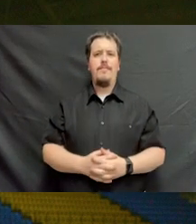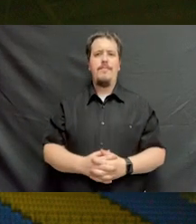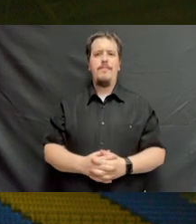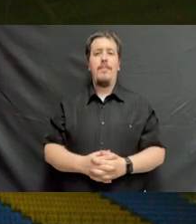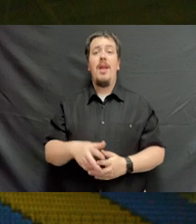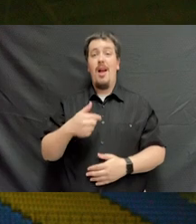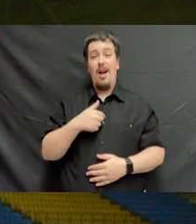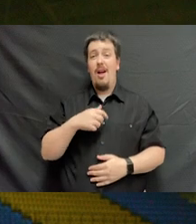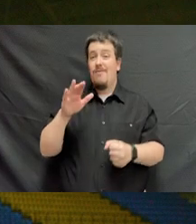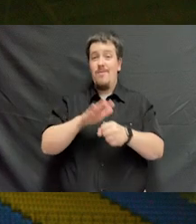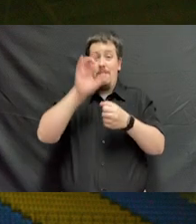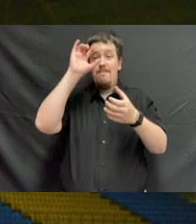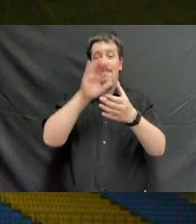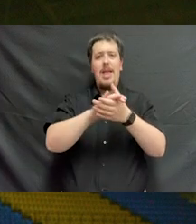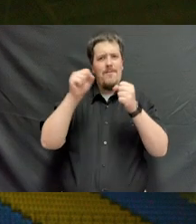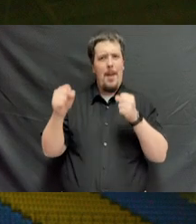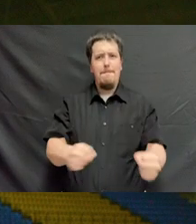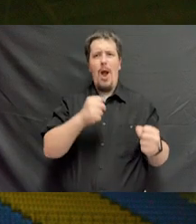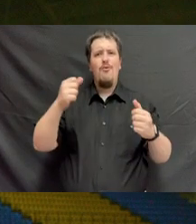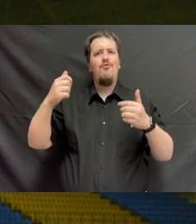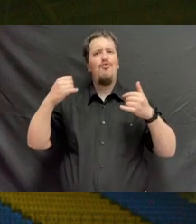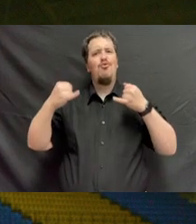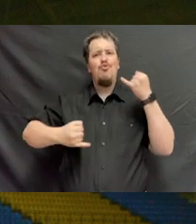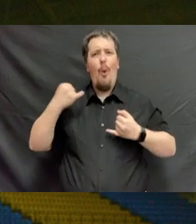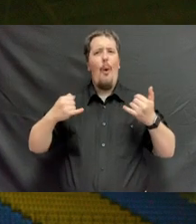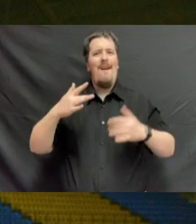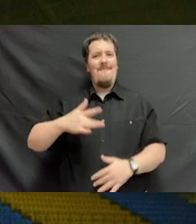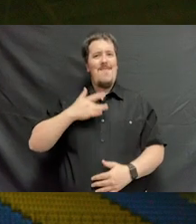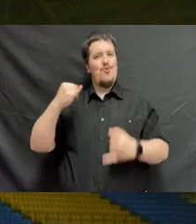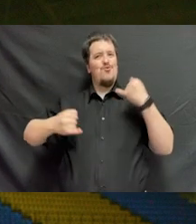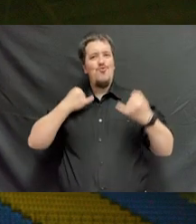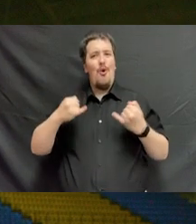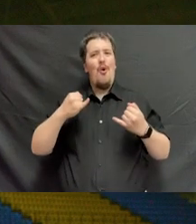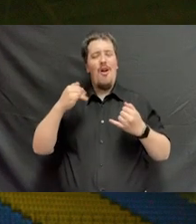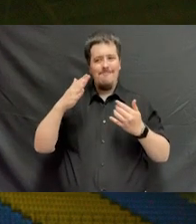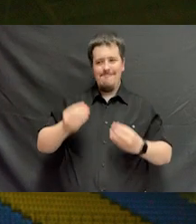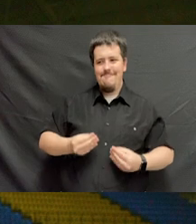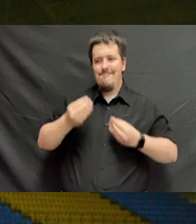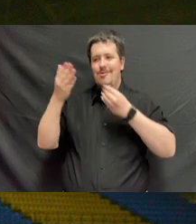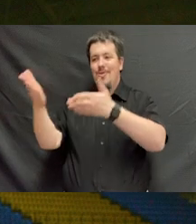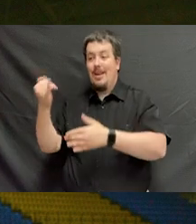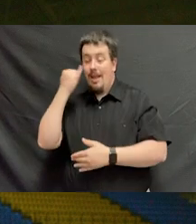I firmly believe in the power of joy. And I feel that joy can be passed on by simply saying, thank you.